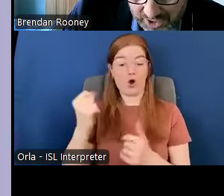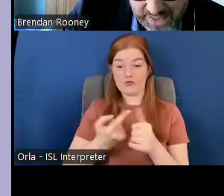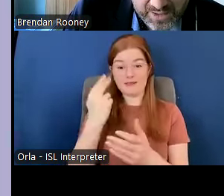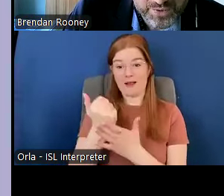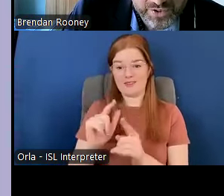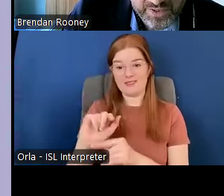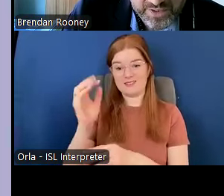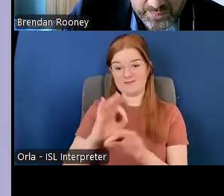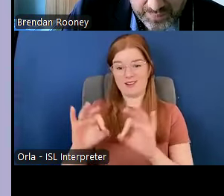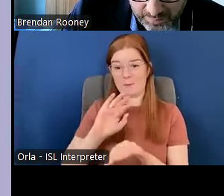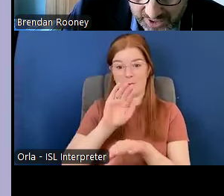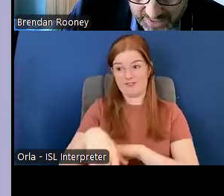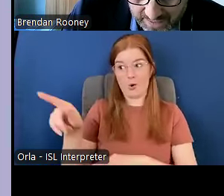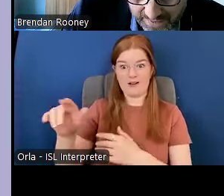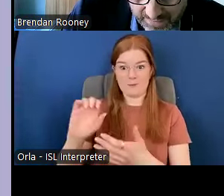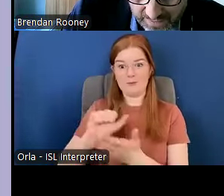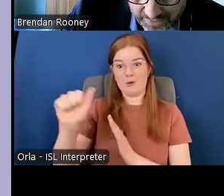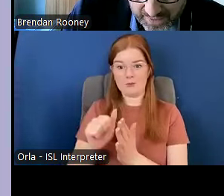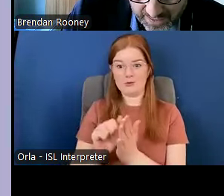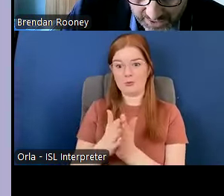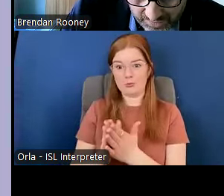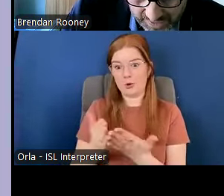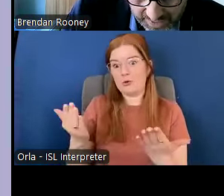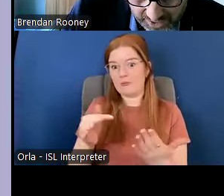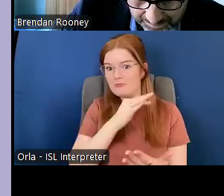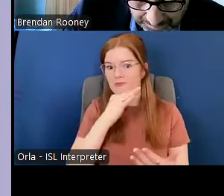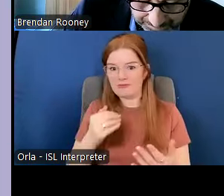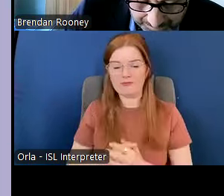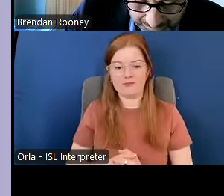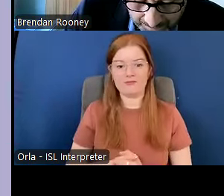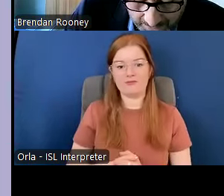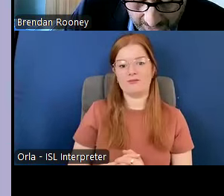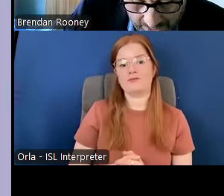actually had the opportunity to publish his theories of translation and rotation.